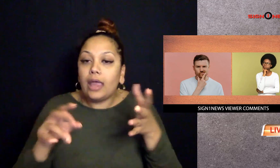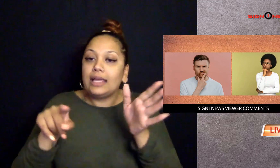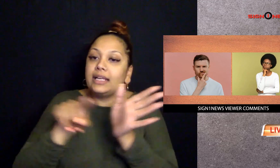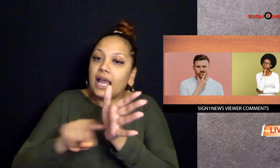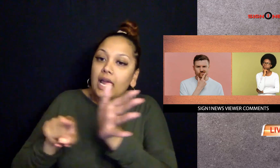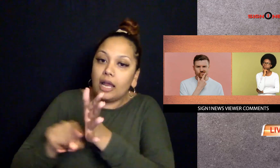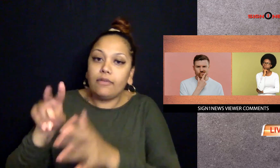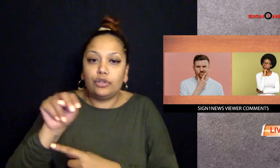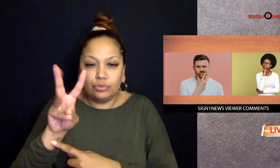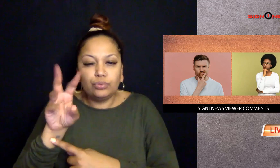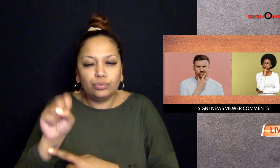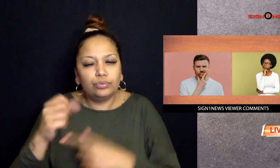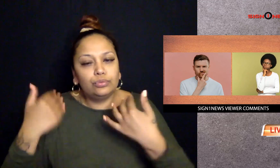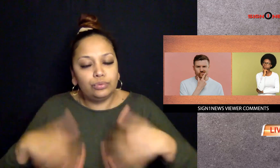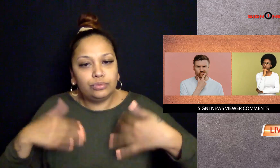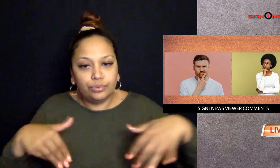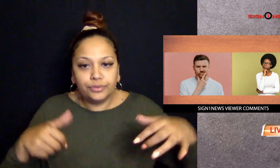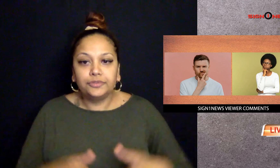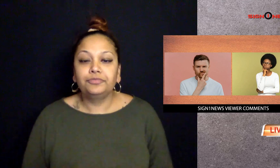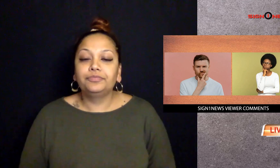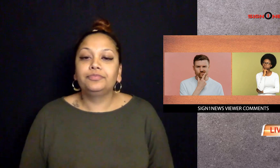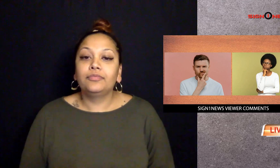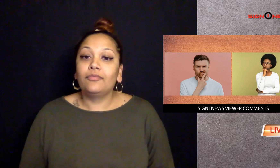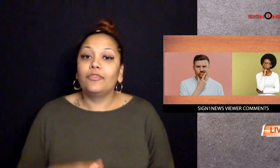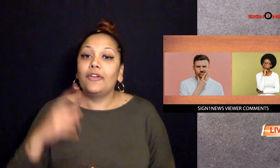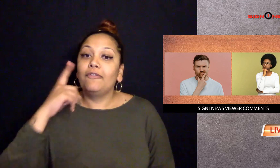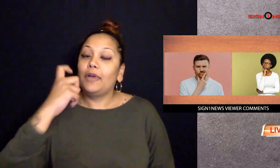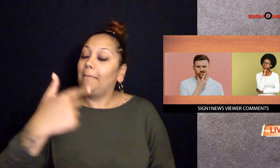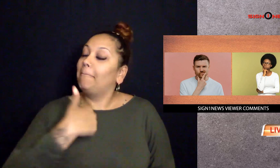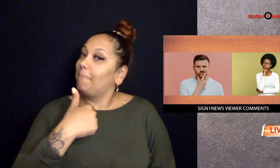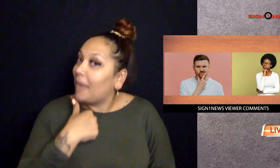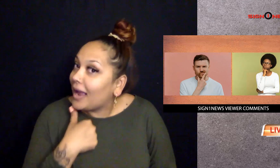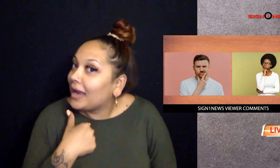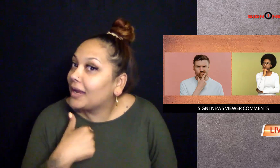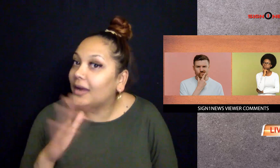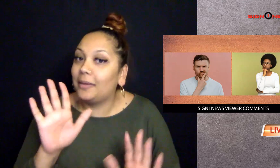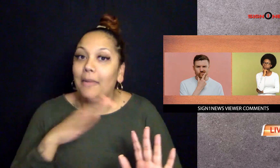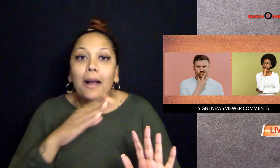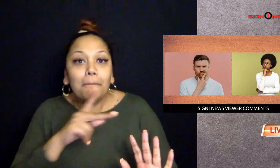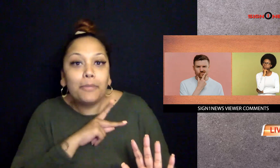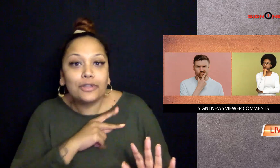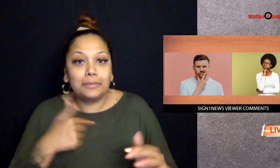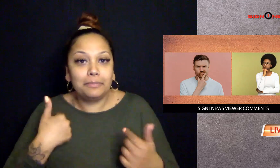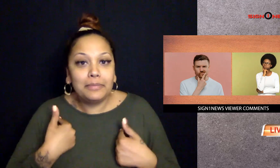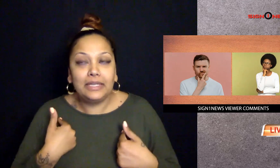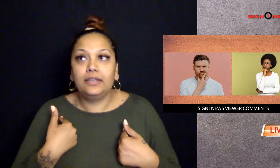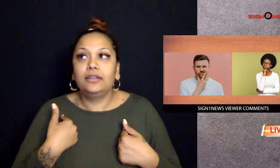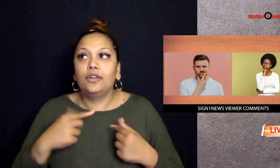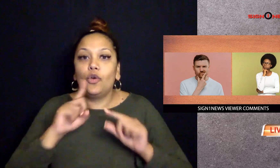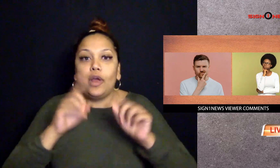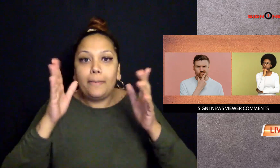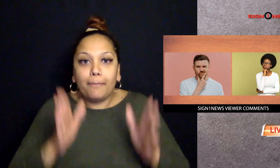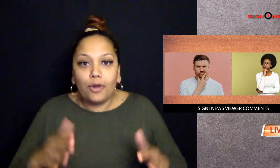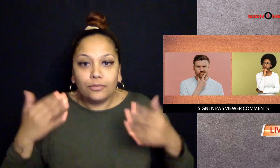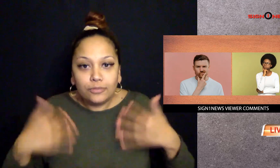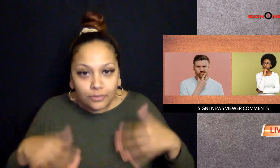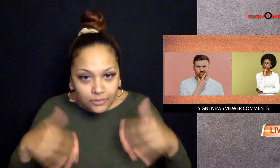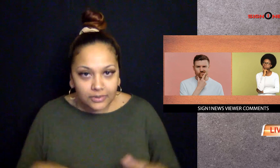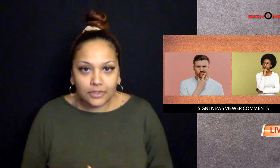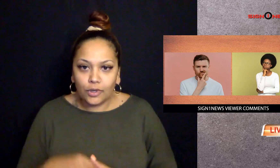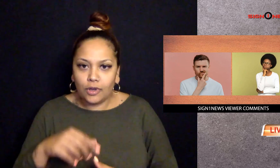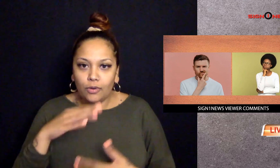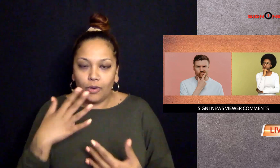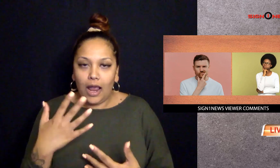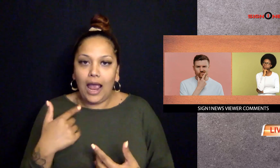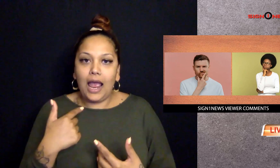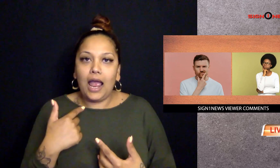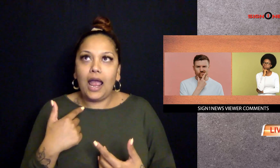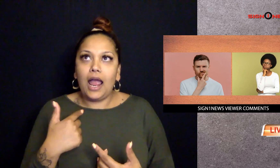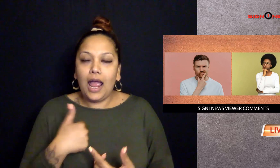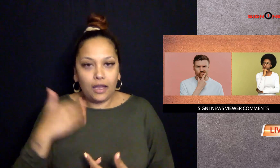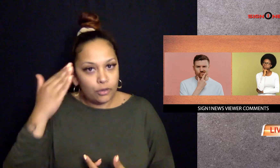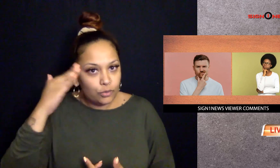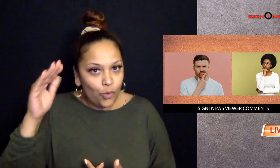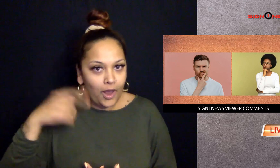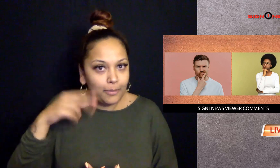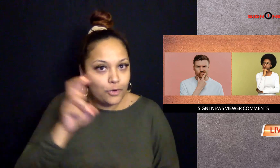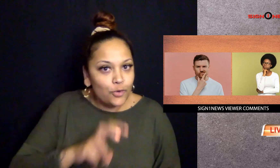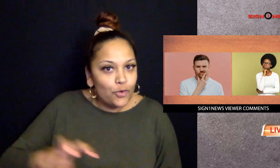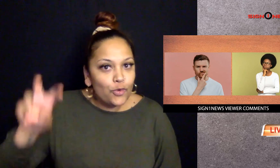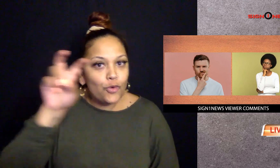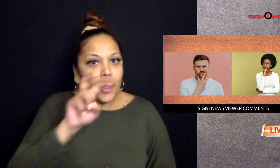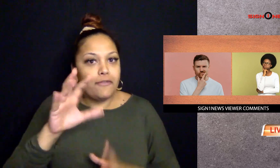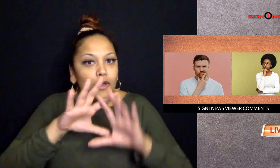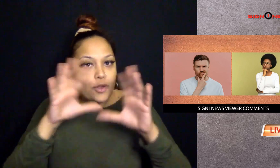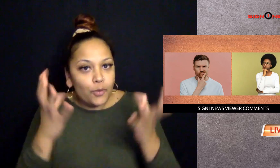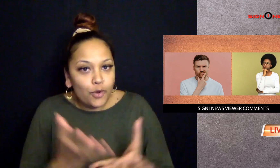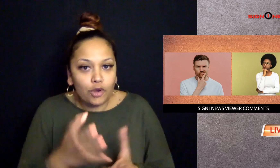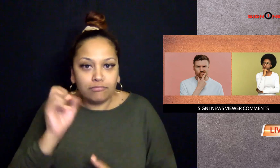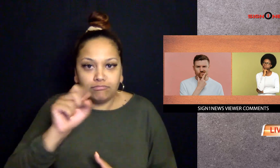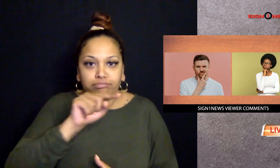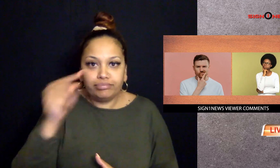hear a lot of negative news for me personally as a reporter I know I'm